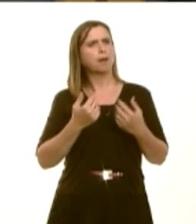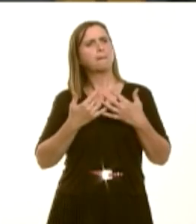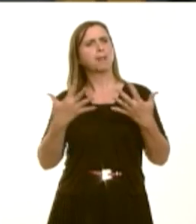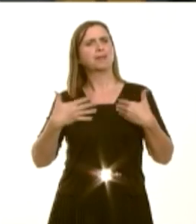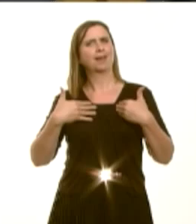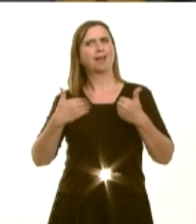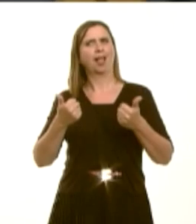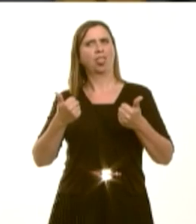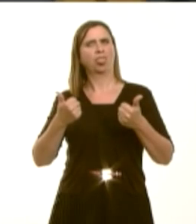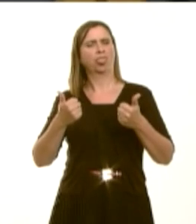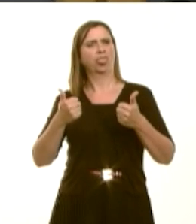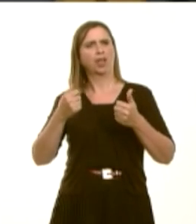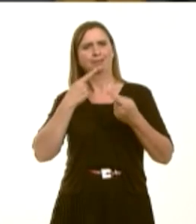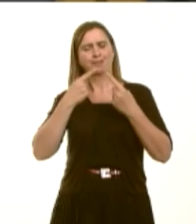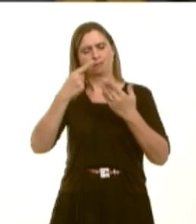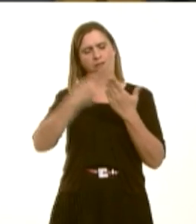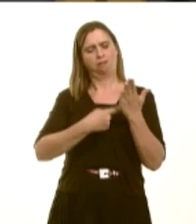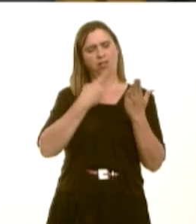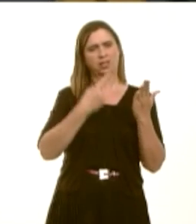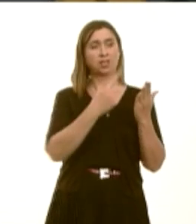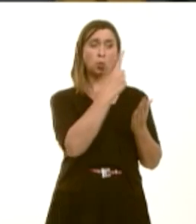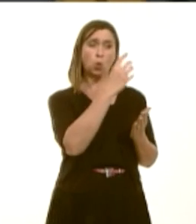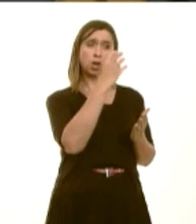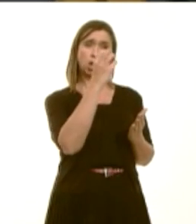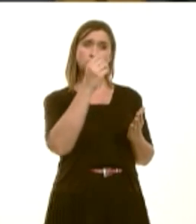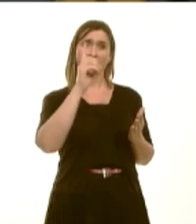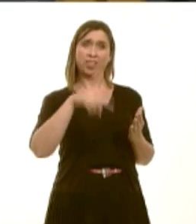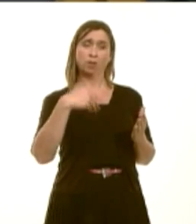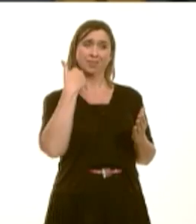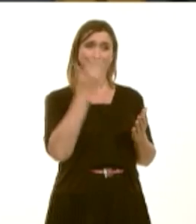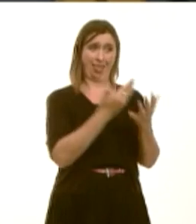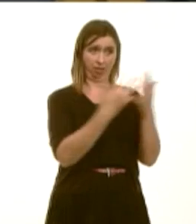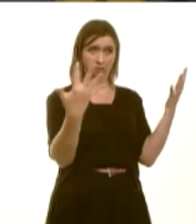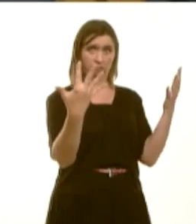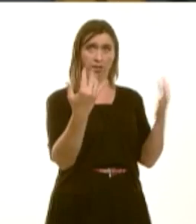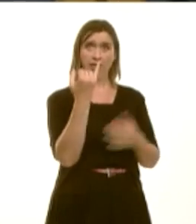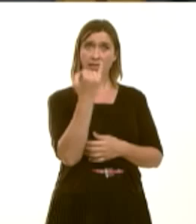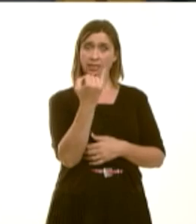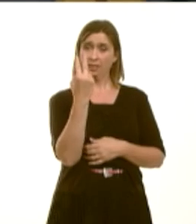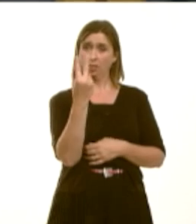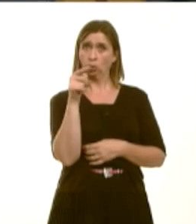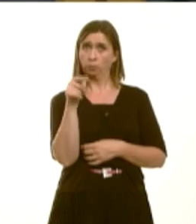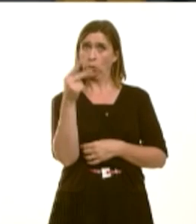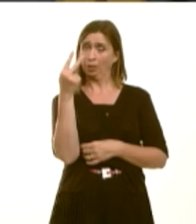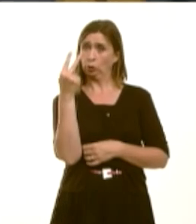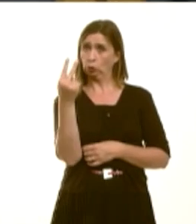data suggesting that, per 100,000 deaths, 62.2 are partly linked to alcohol in Rhondda